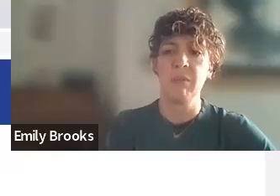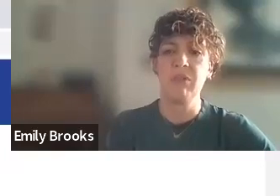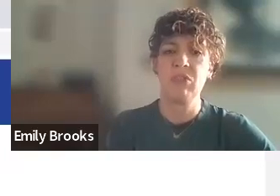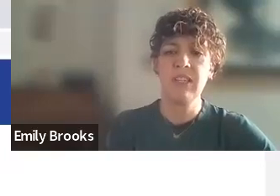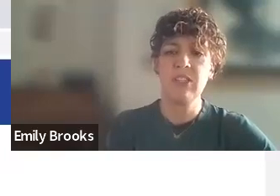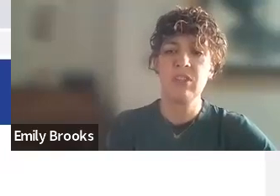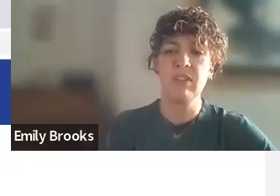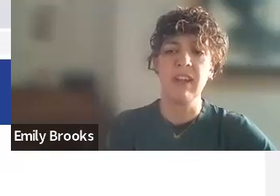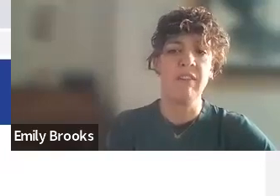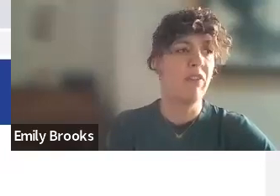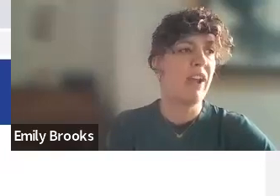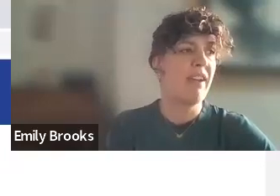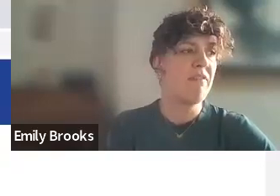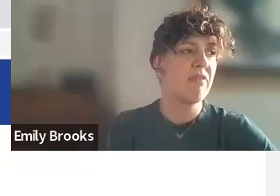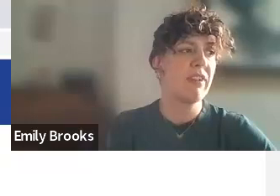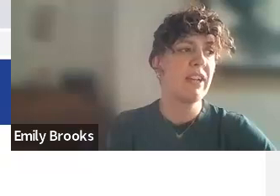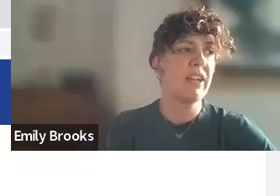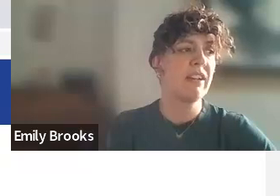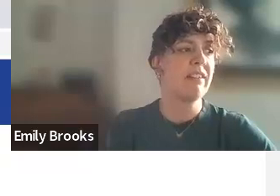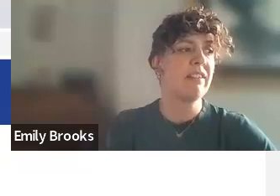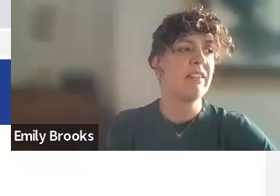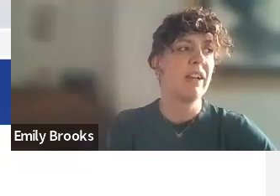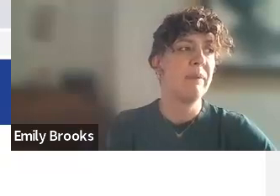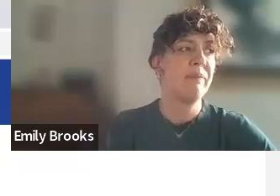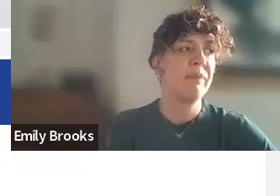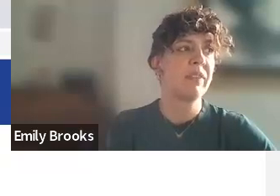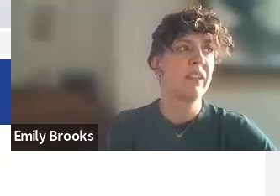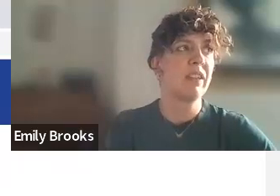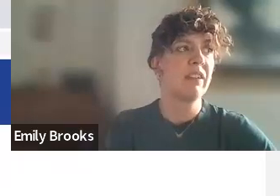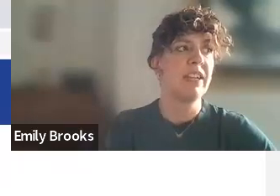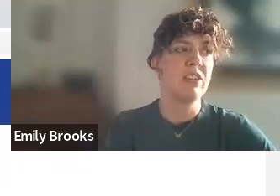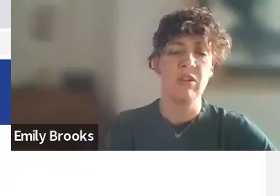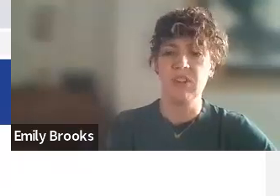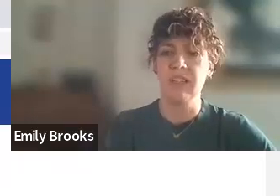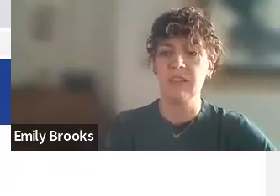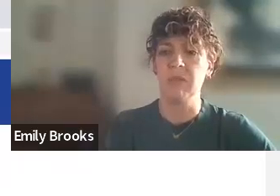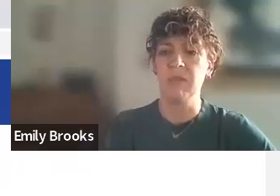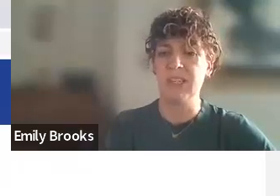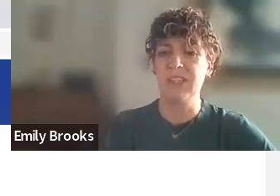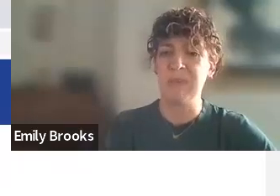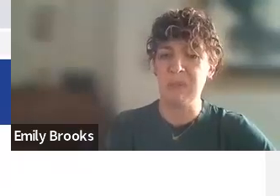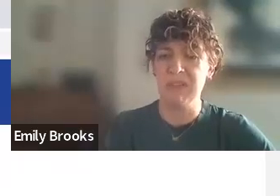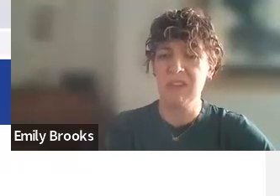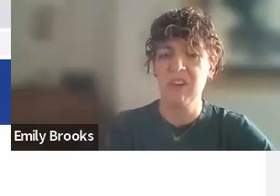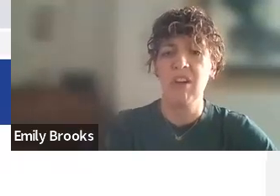We've tried to do that for every aetiology that we've managed to come up with.